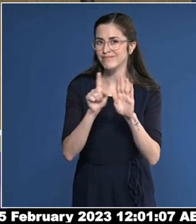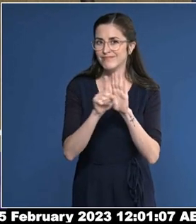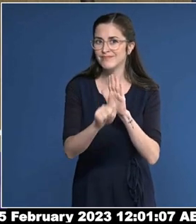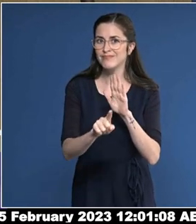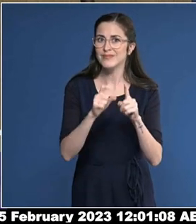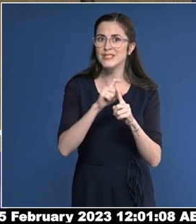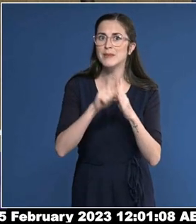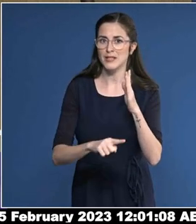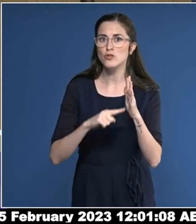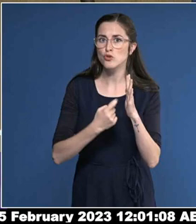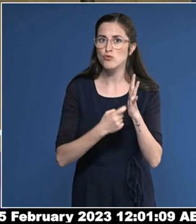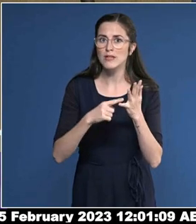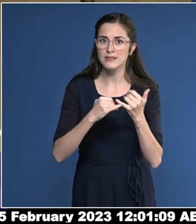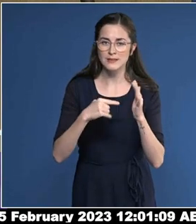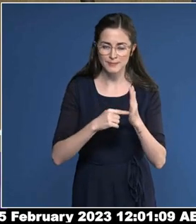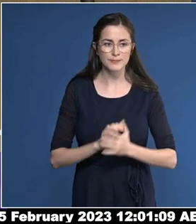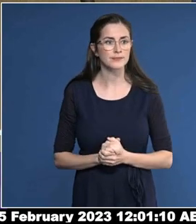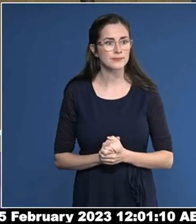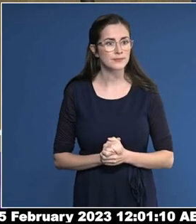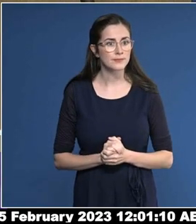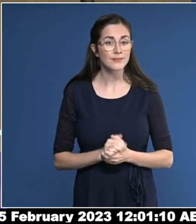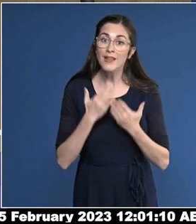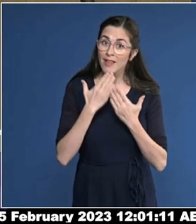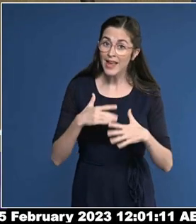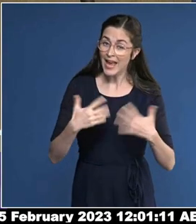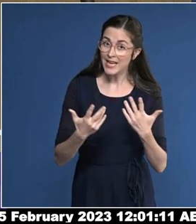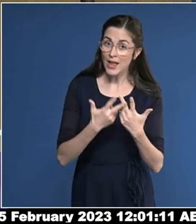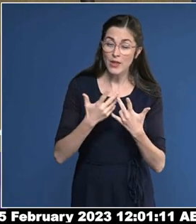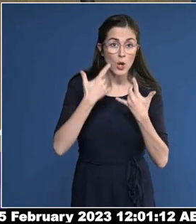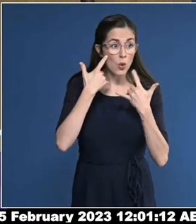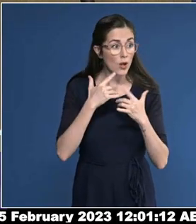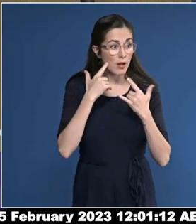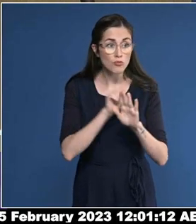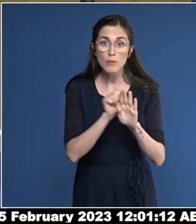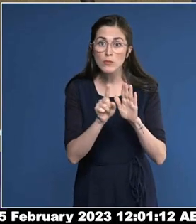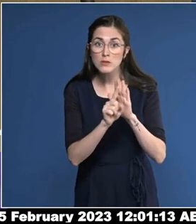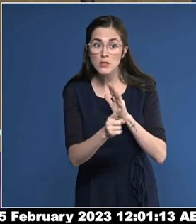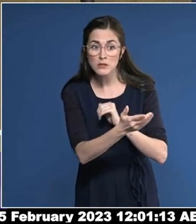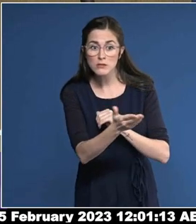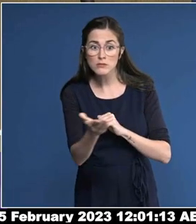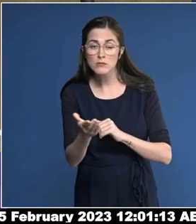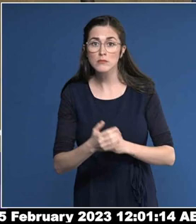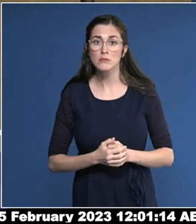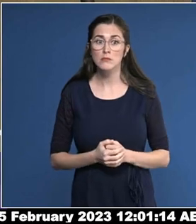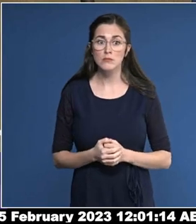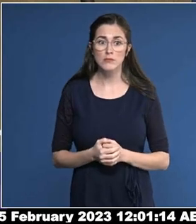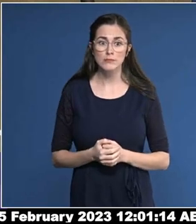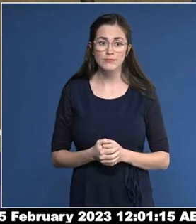Very well. Thank you. Is there any other appearance to be announced that has not previously been announced? In that case, thank you. Yes, Ms Eastman.